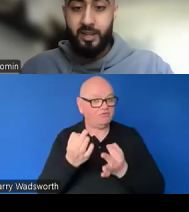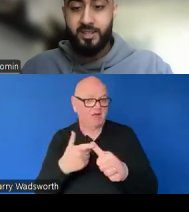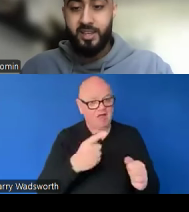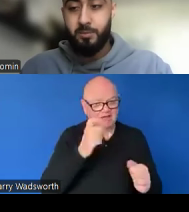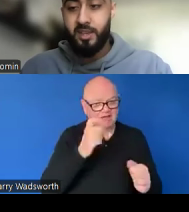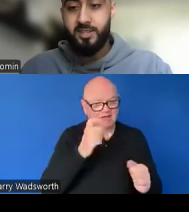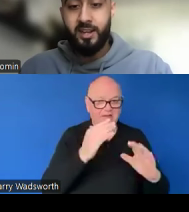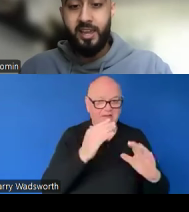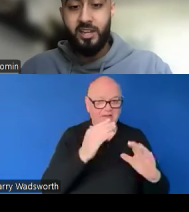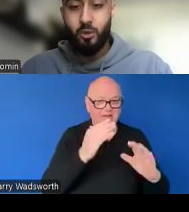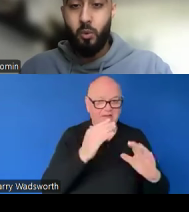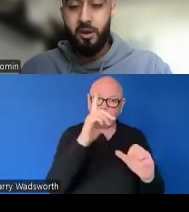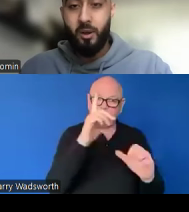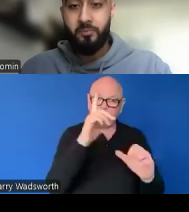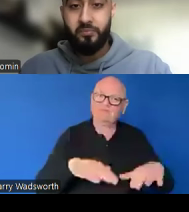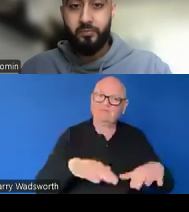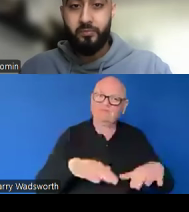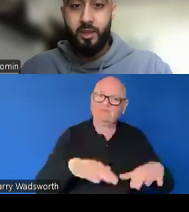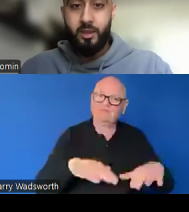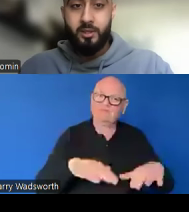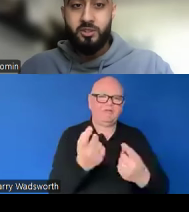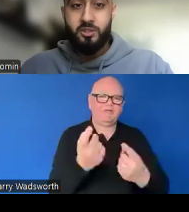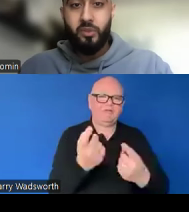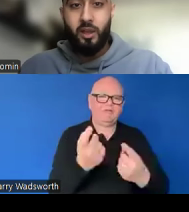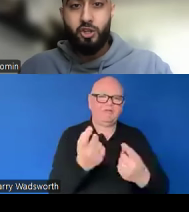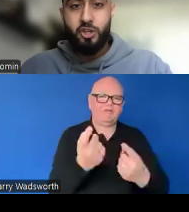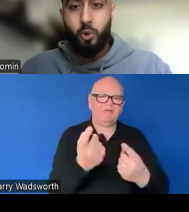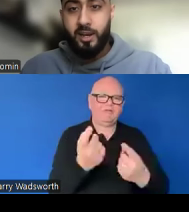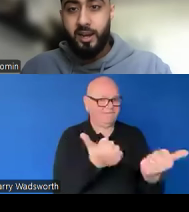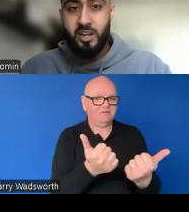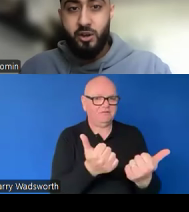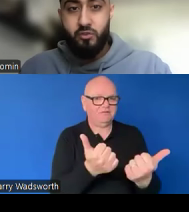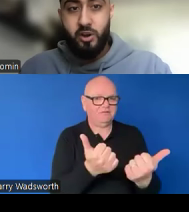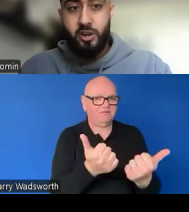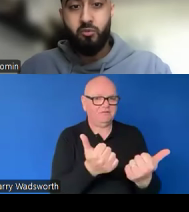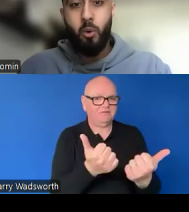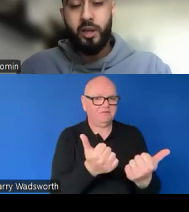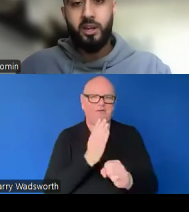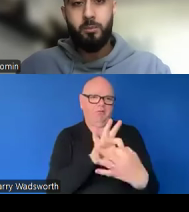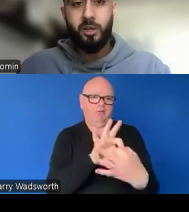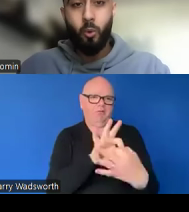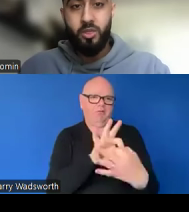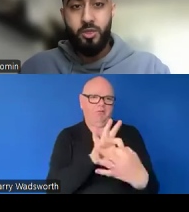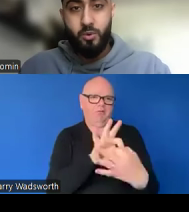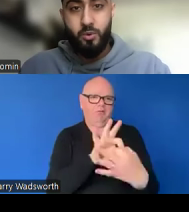Let's keep this an engaging webinar. Just a quick little itinerary of what we're going to be going through.